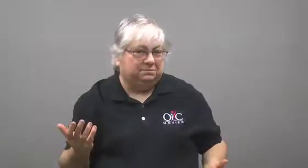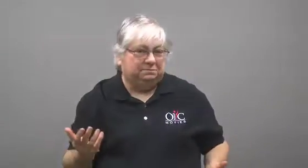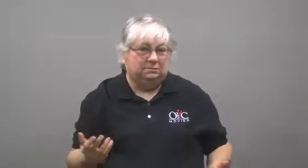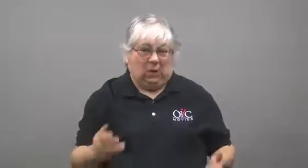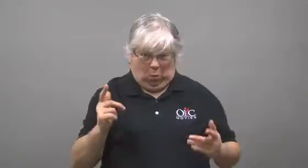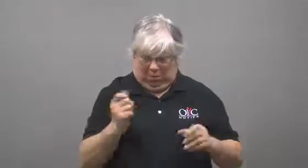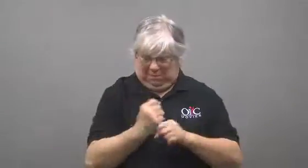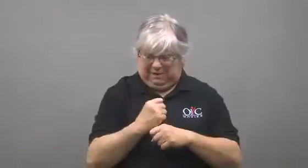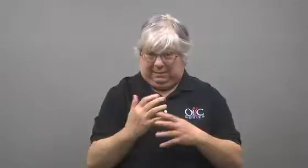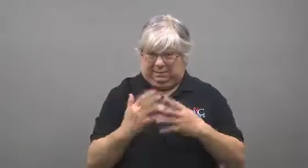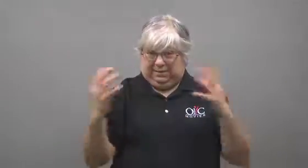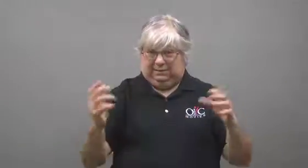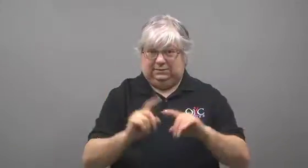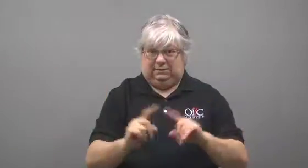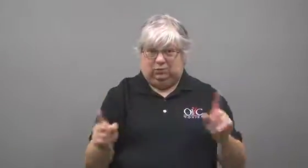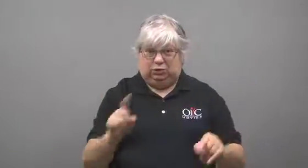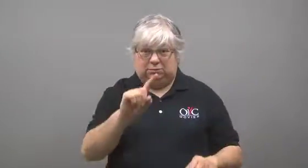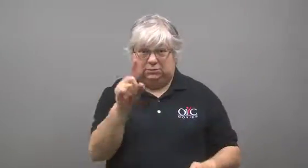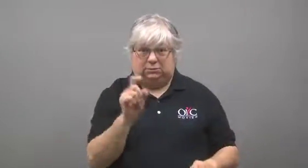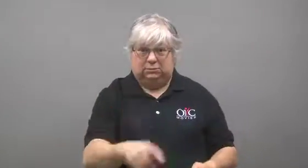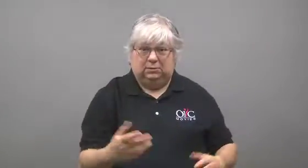Will this make a big difference?